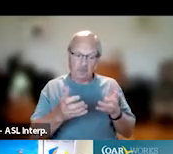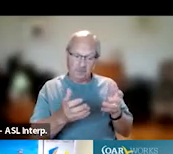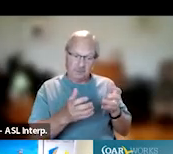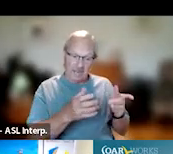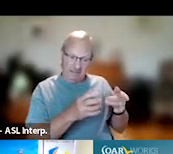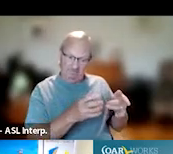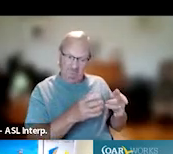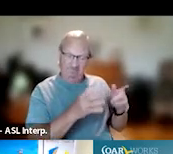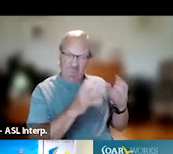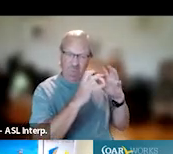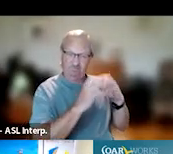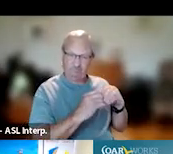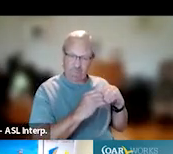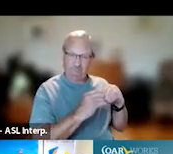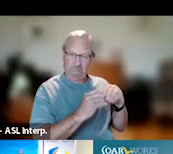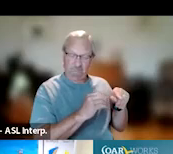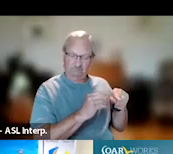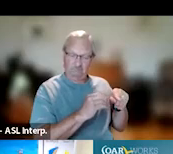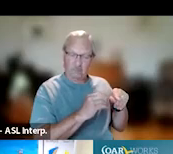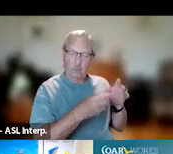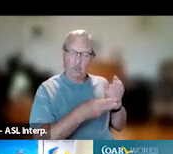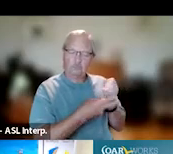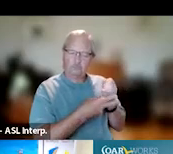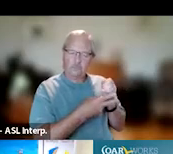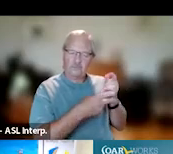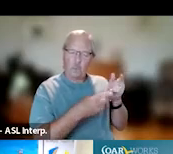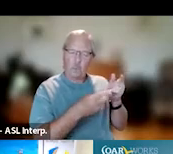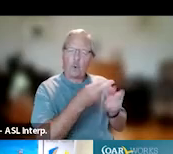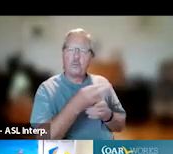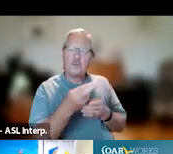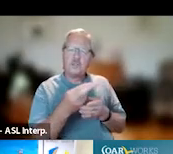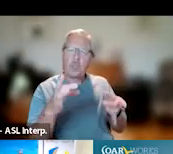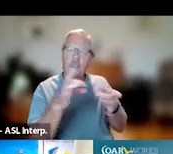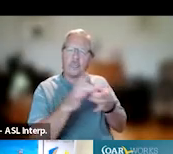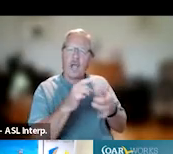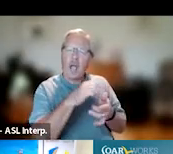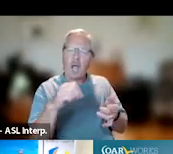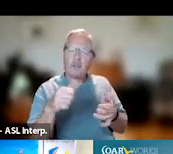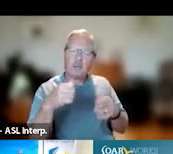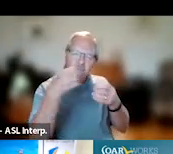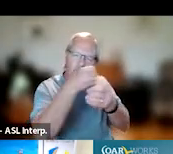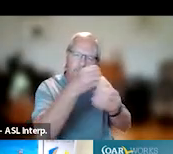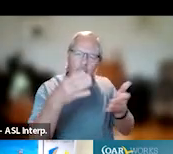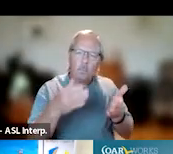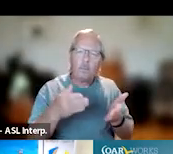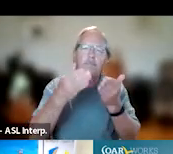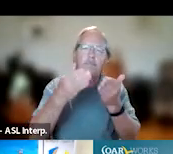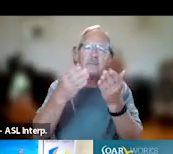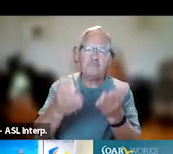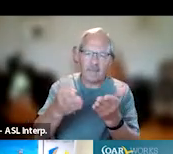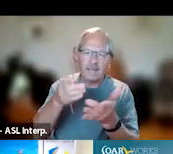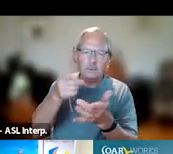We're gonna reserve that for resource links and other information that we're gonna provide to you during the call.